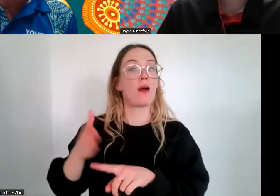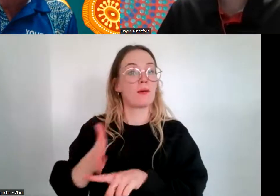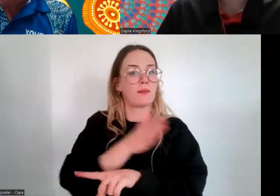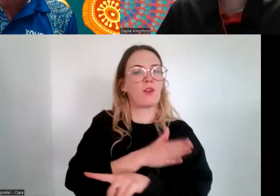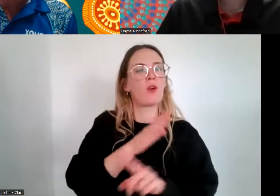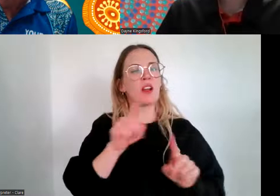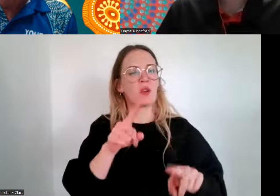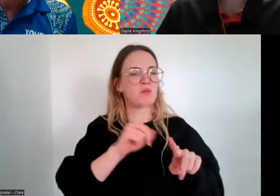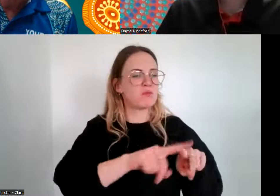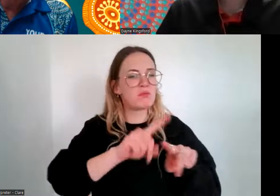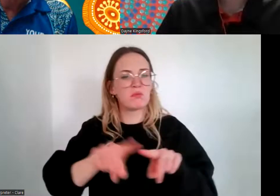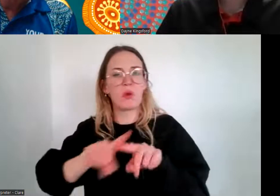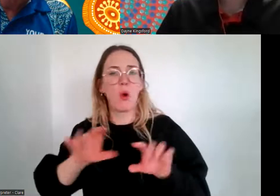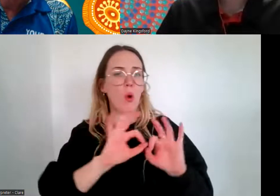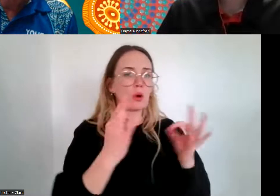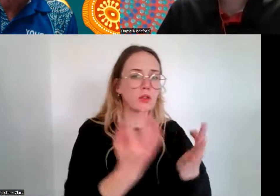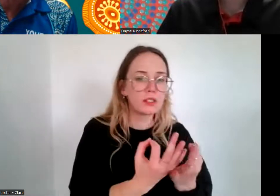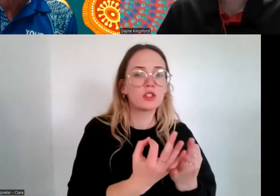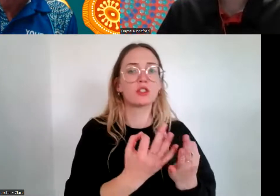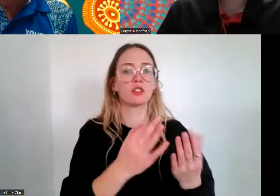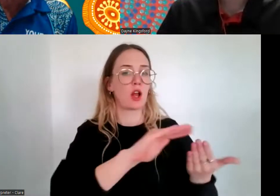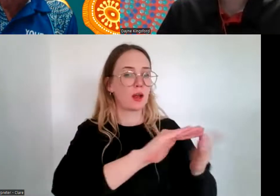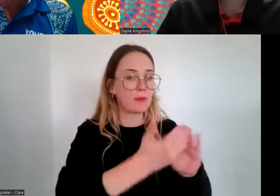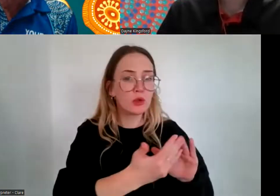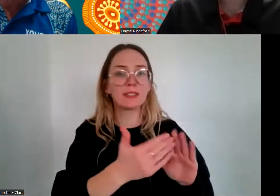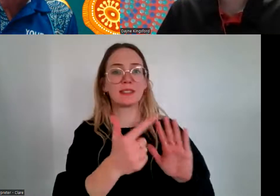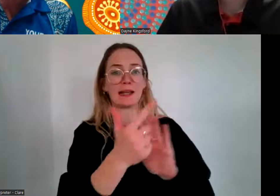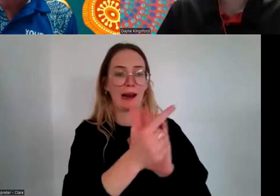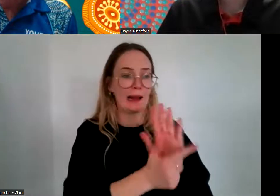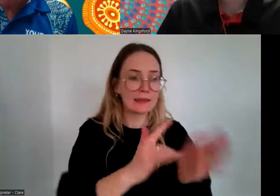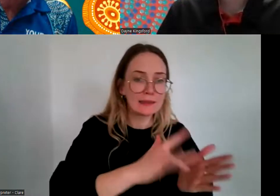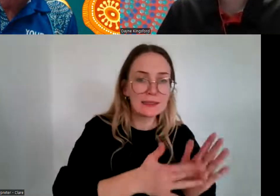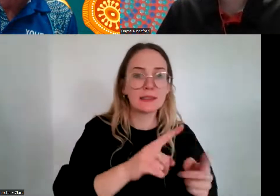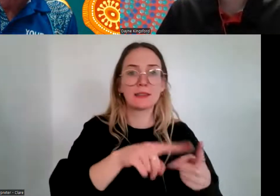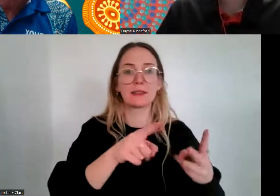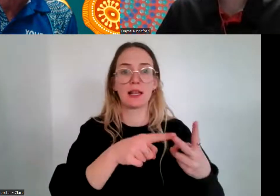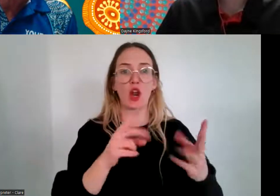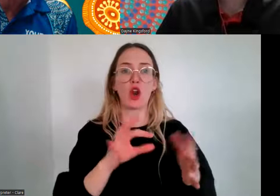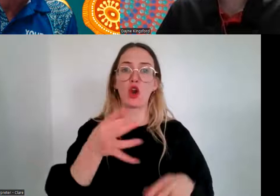including community legal centres, not for profits and also in commercial practice.